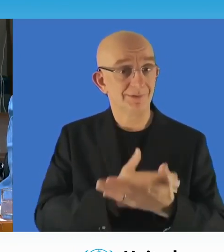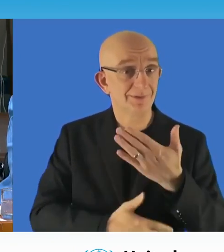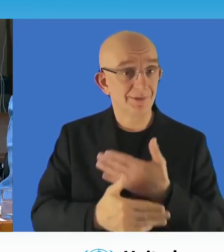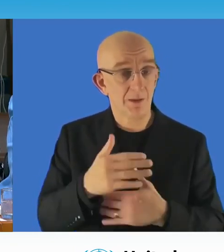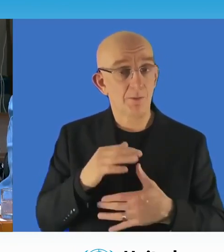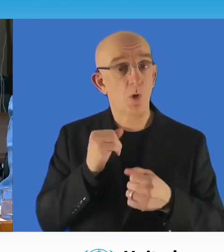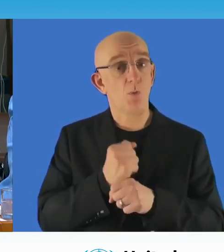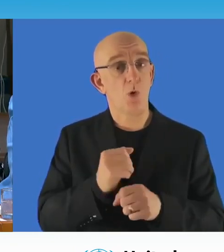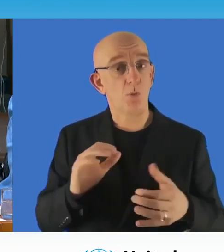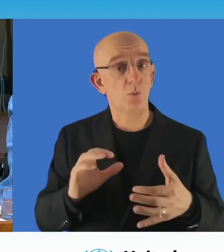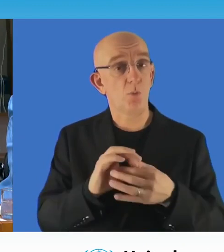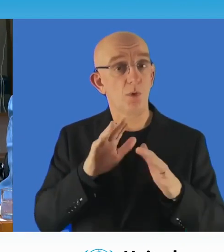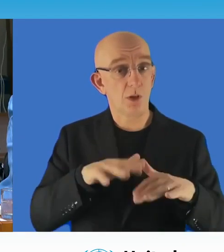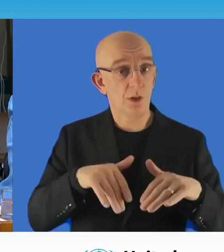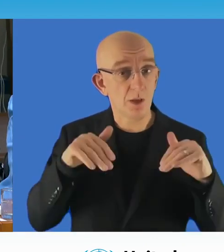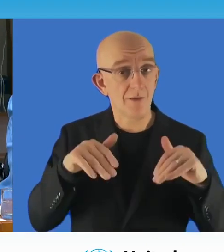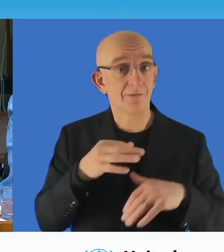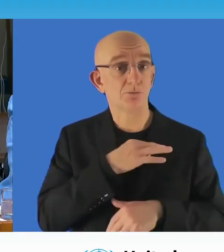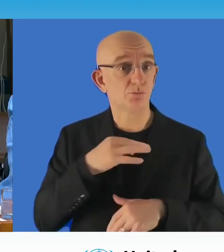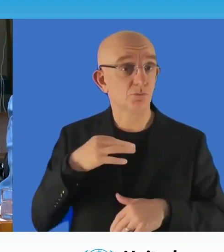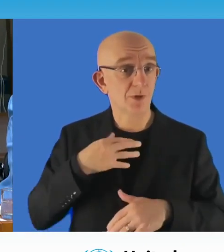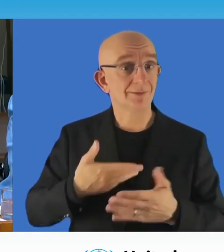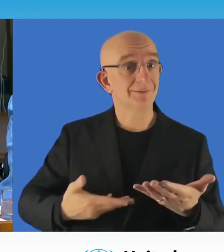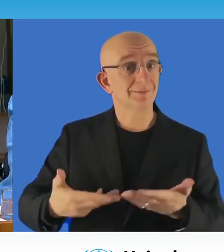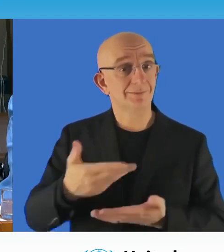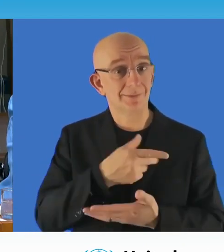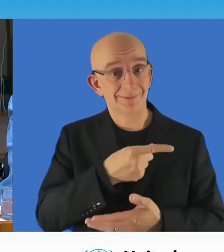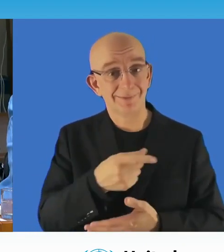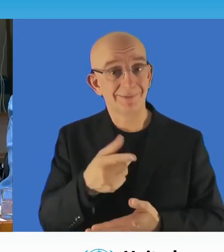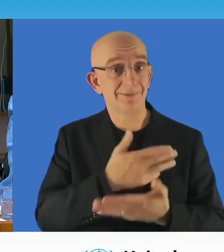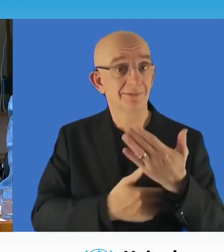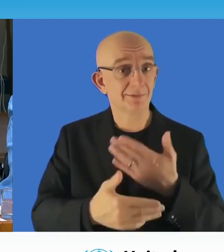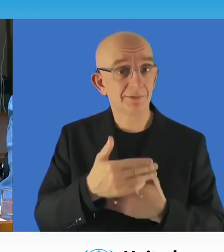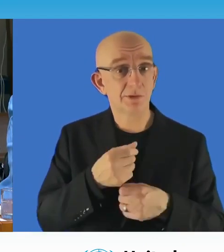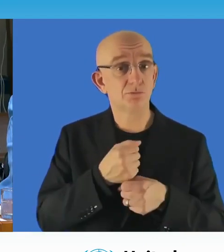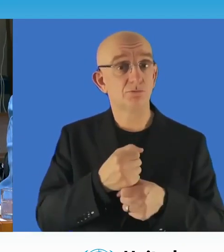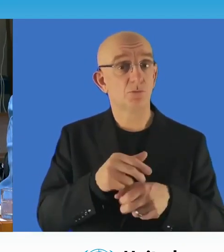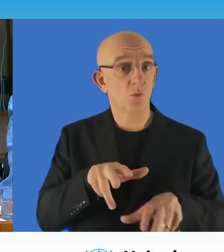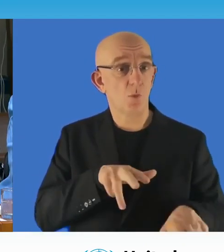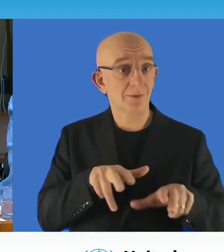for public private partnership initiatives to improve the socioeconomic reintegration and